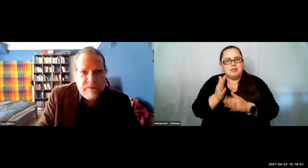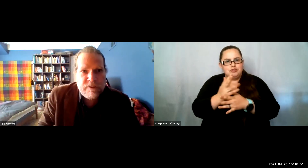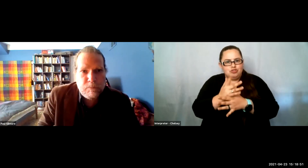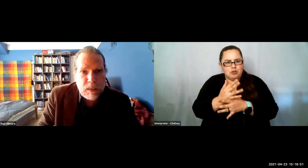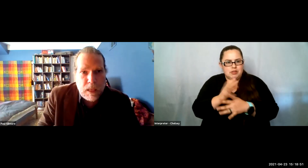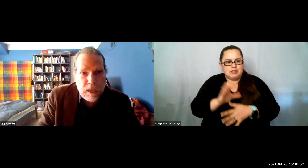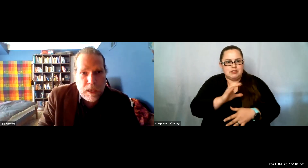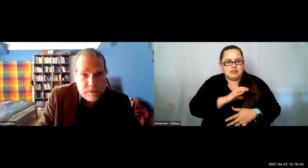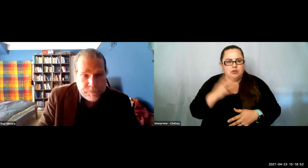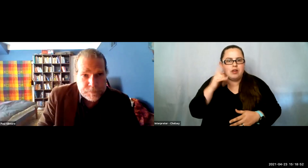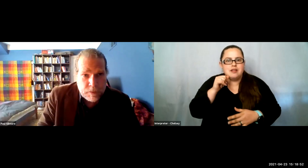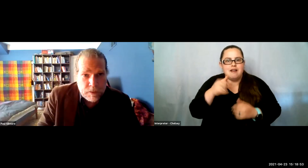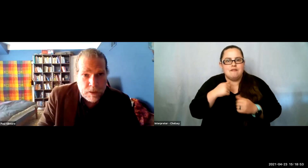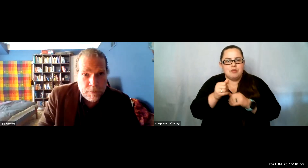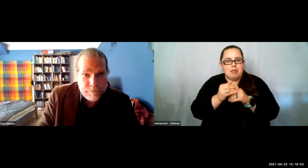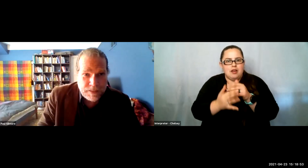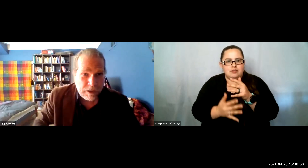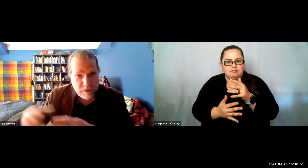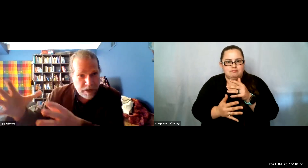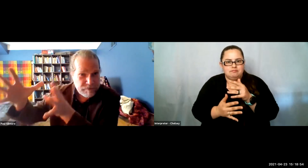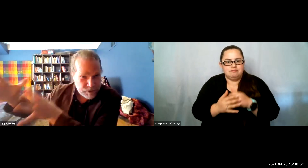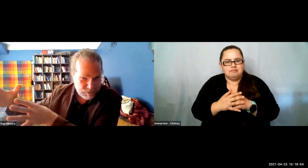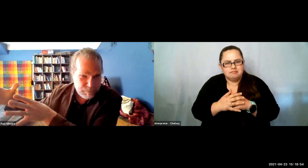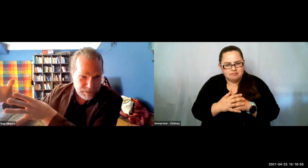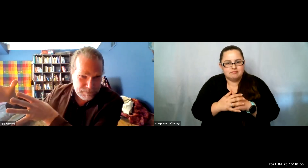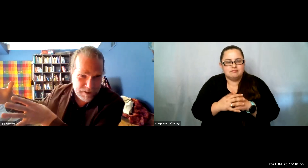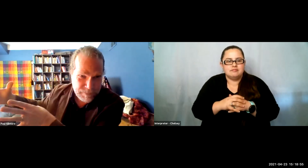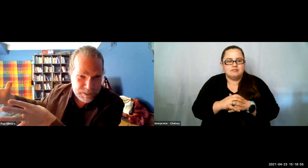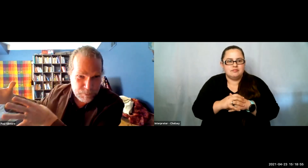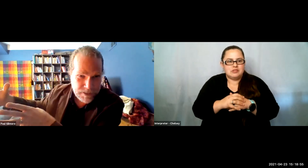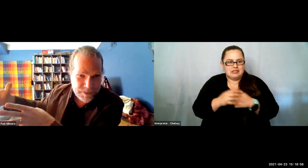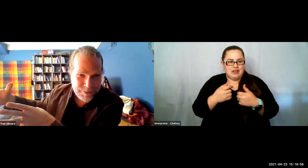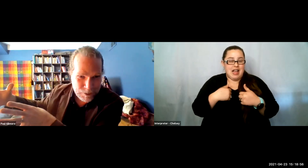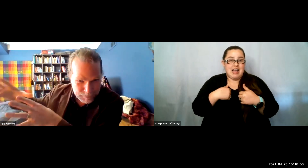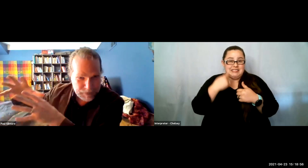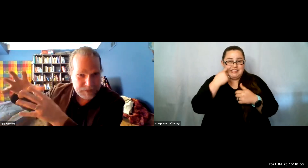didn't have the blood. Now, here, I've just spent five minutes praising Europe. But